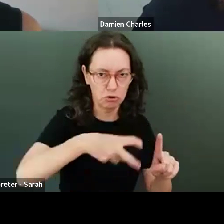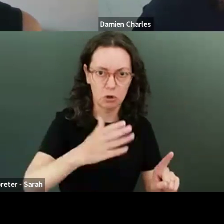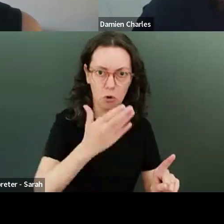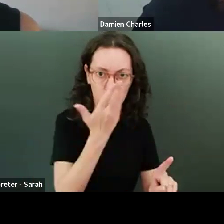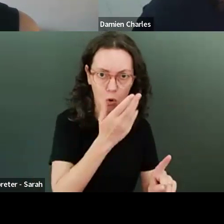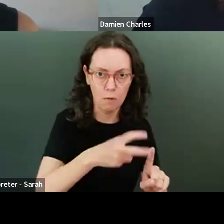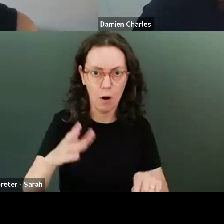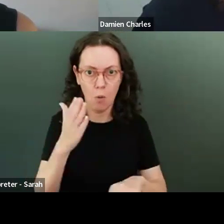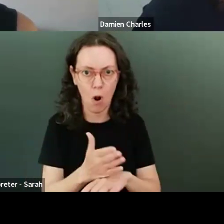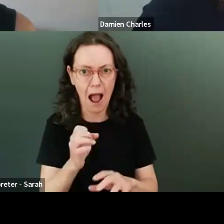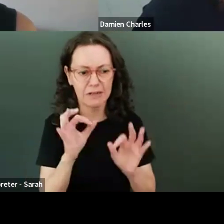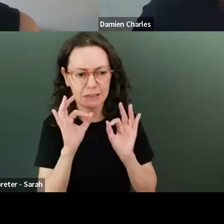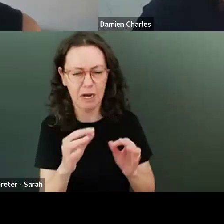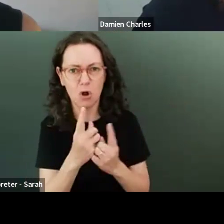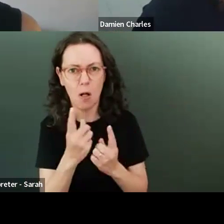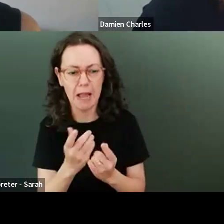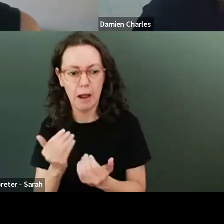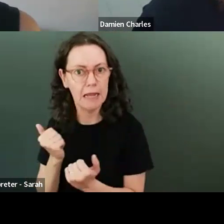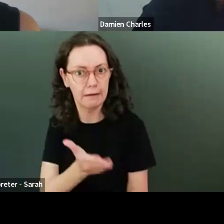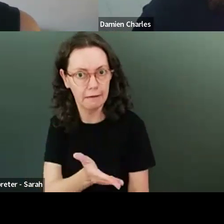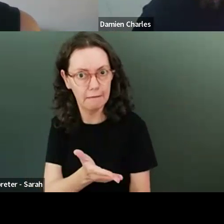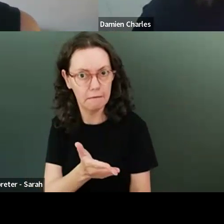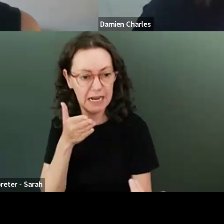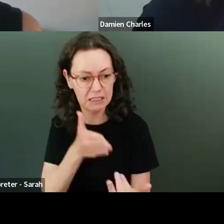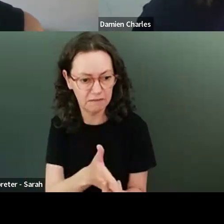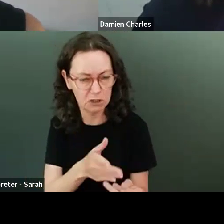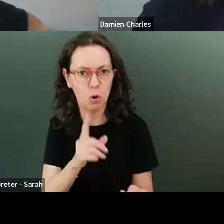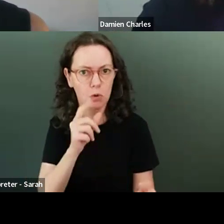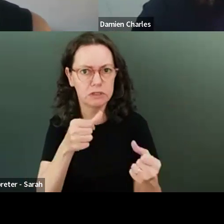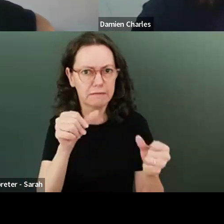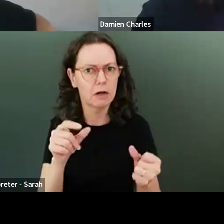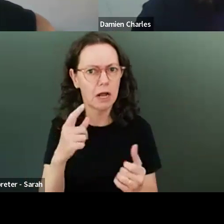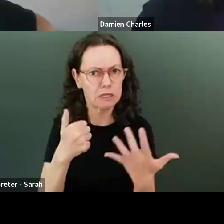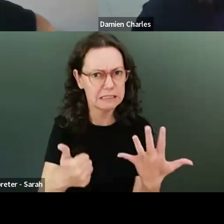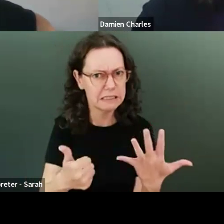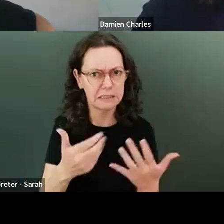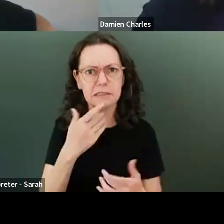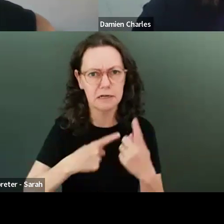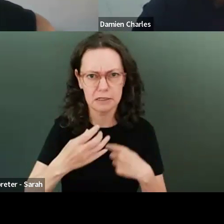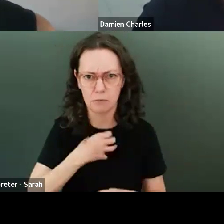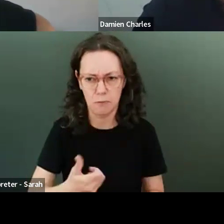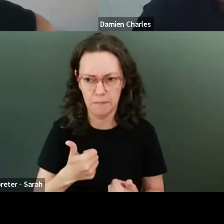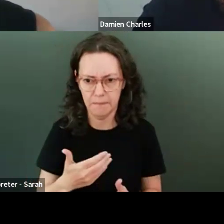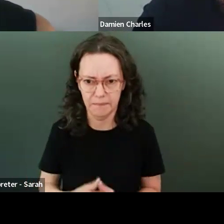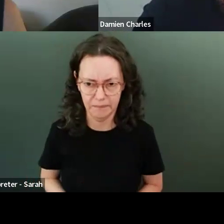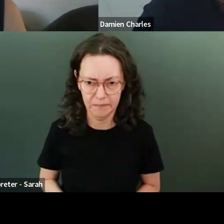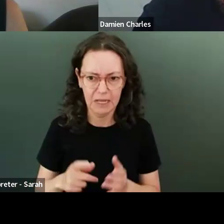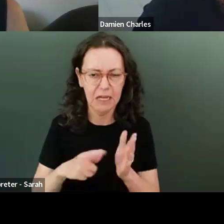just wondering if you could tell us a little bit more about those findings sure thank you Julie and thank